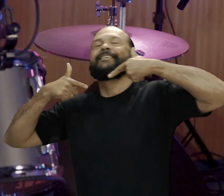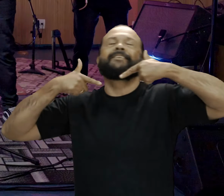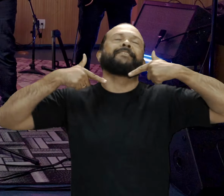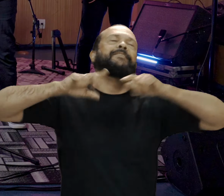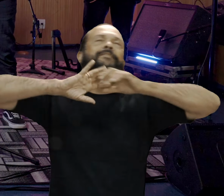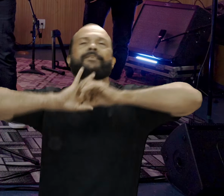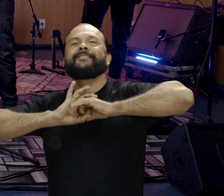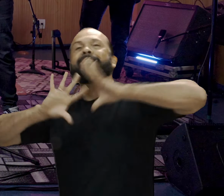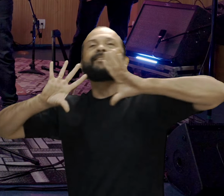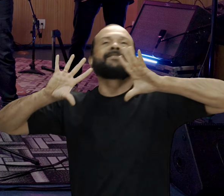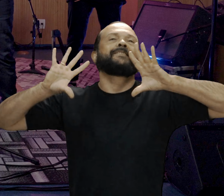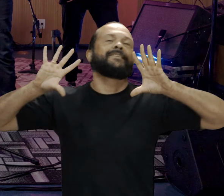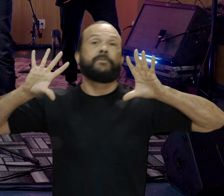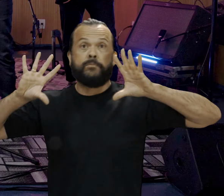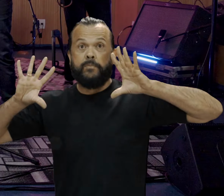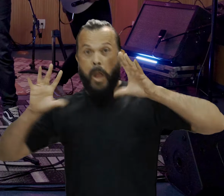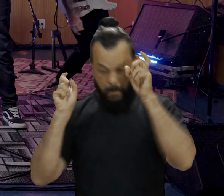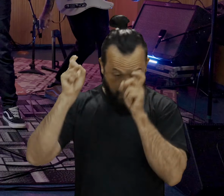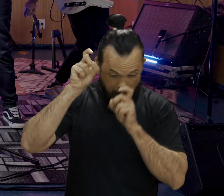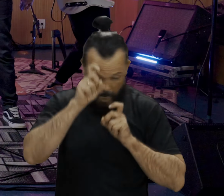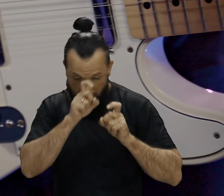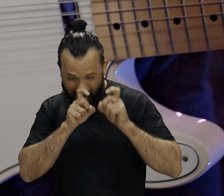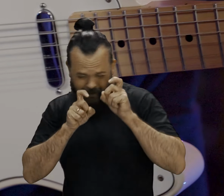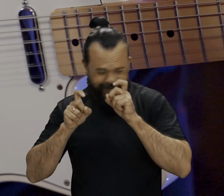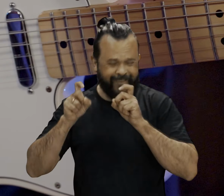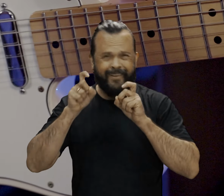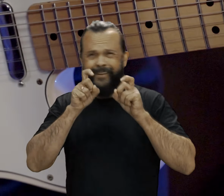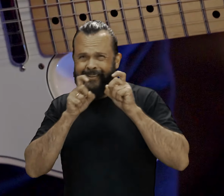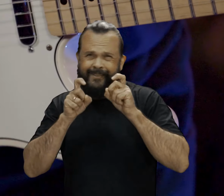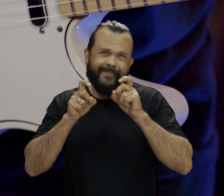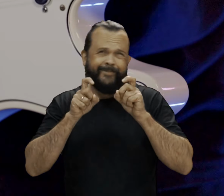I won't worry